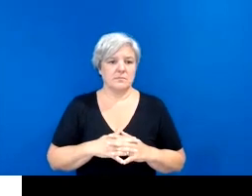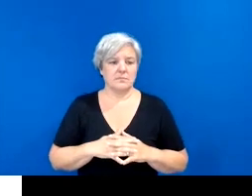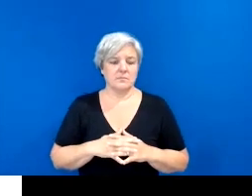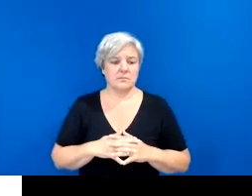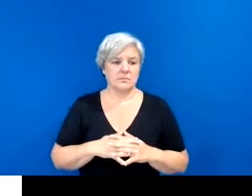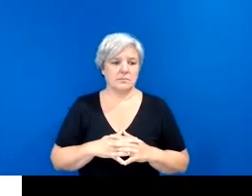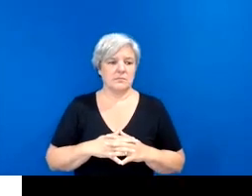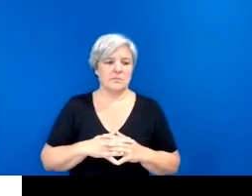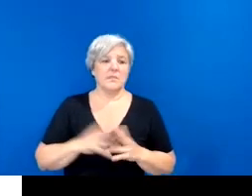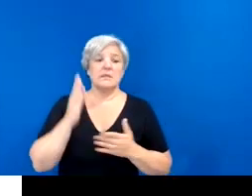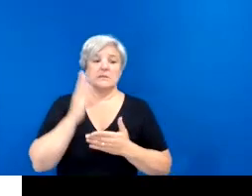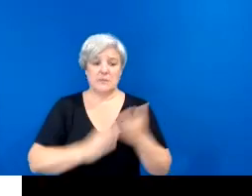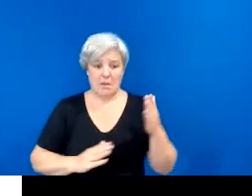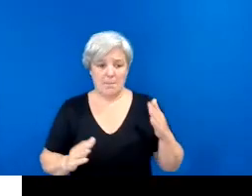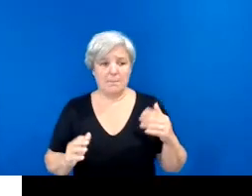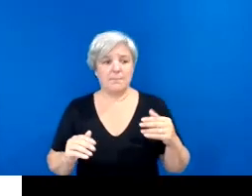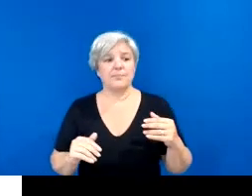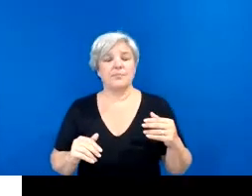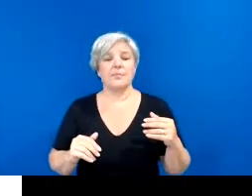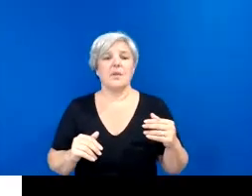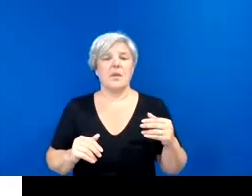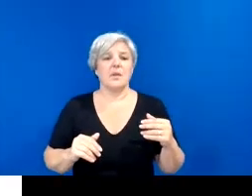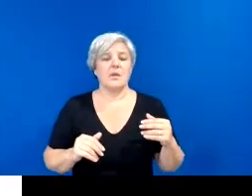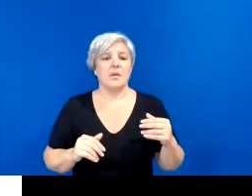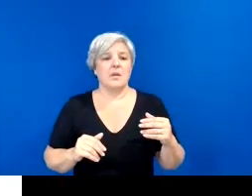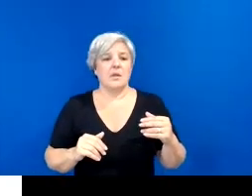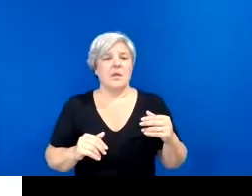some of these. Okay, so scientist spotlights.